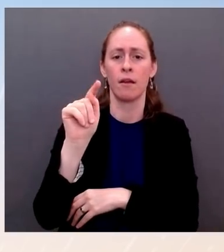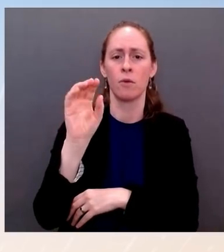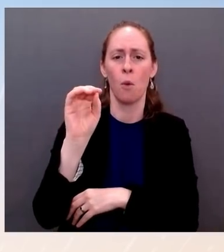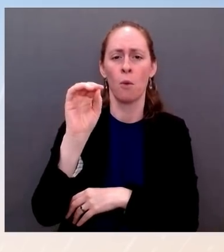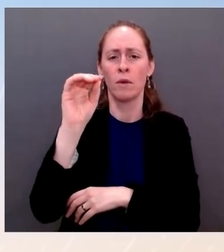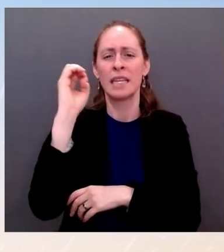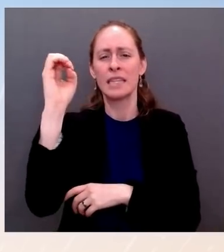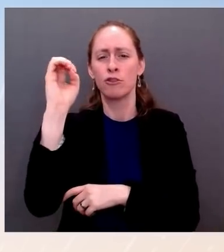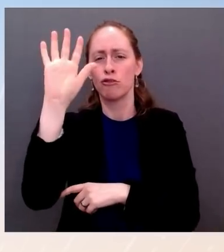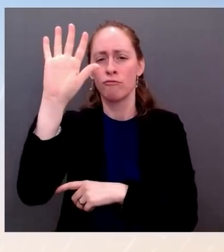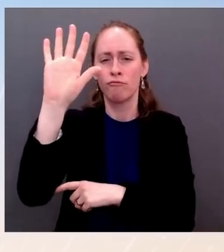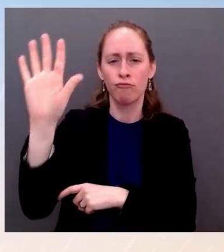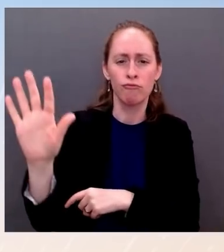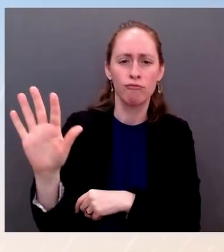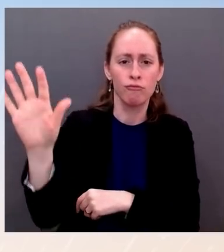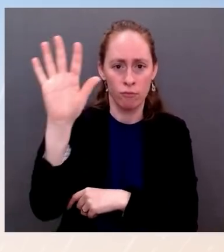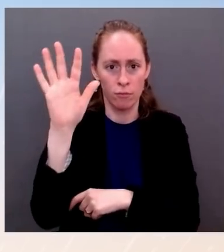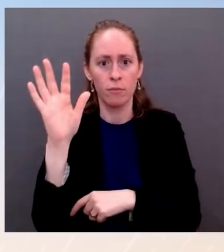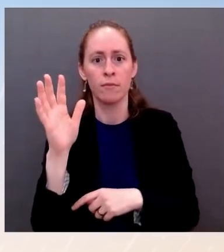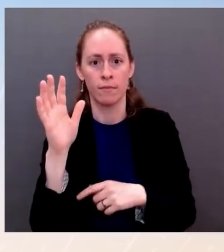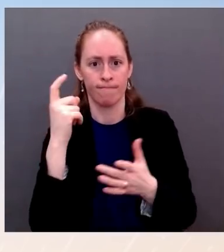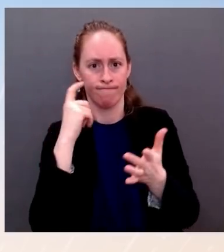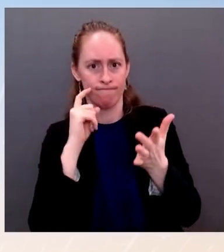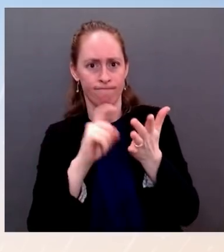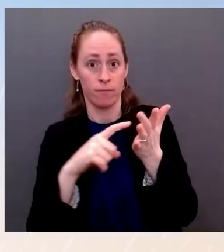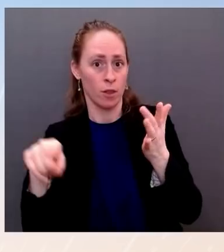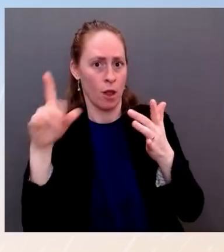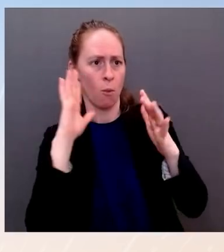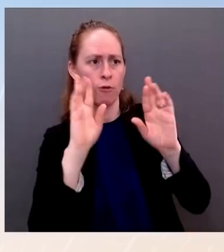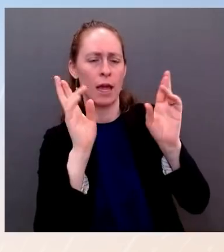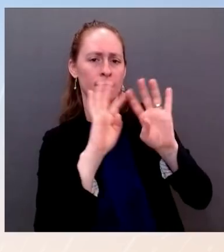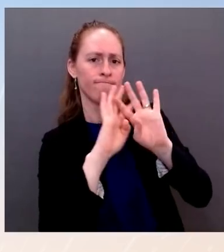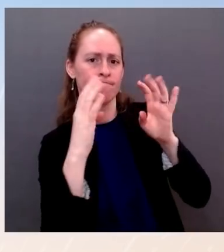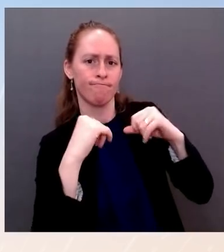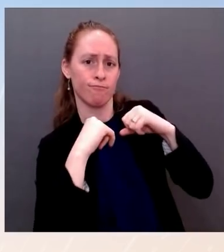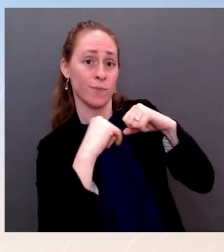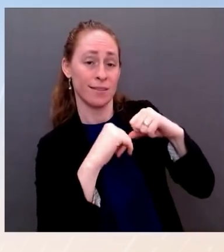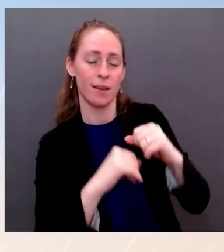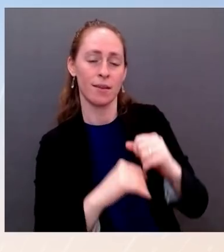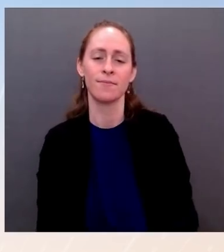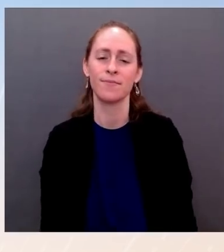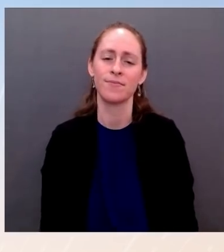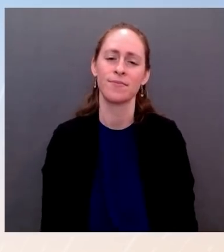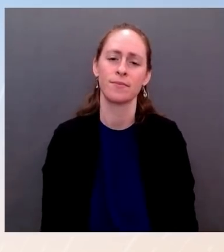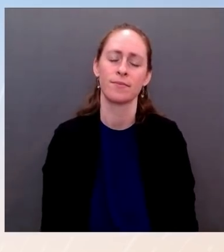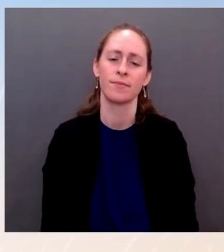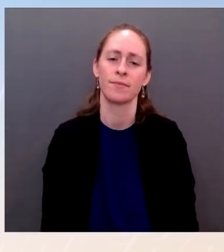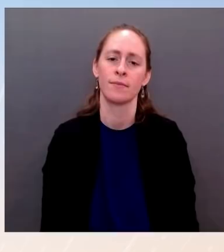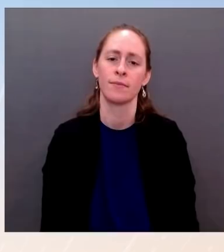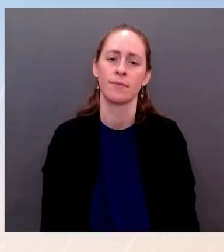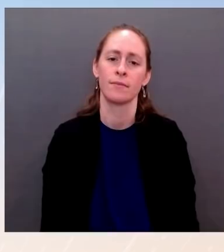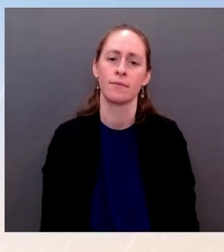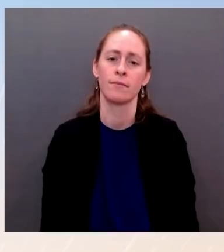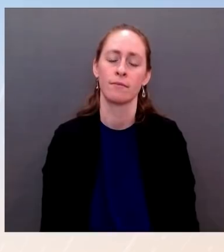The President held a secure video conf- -- conference today with key allies and partners to coordinate our approach to this crisis.